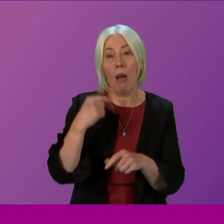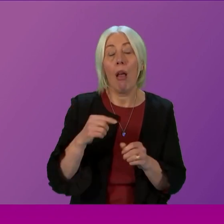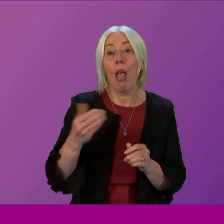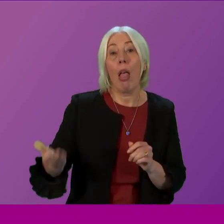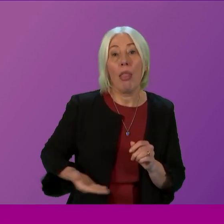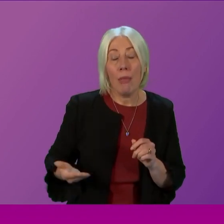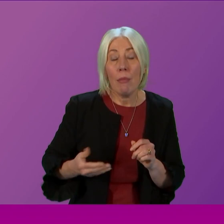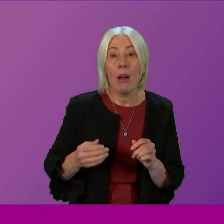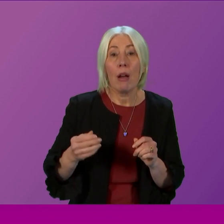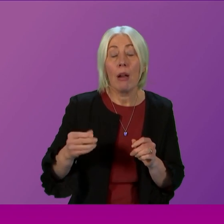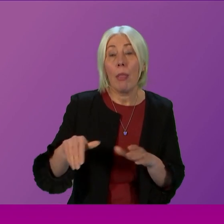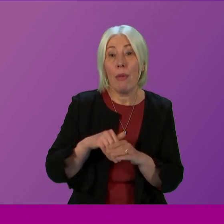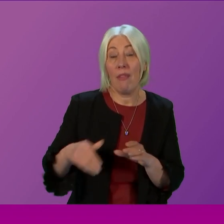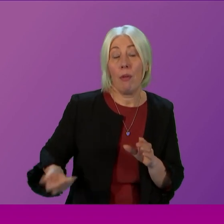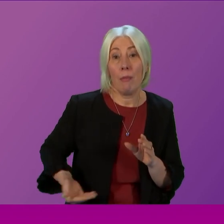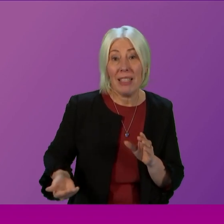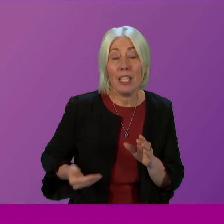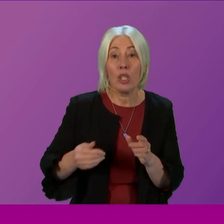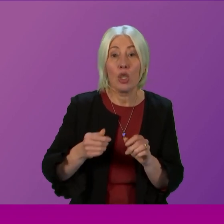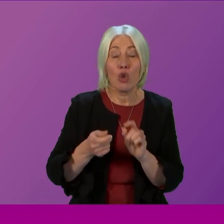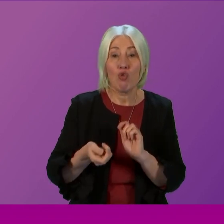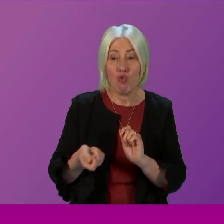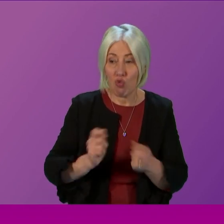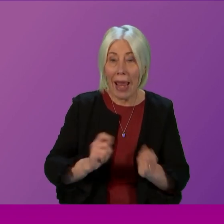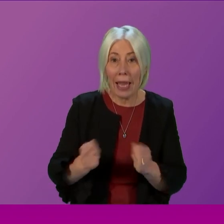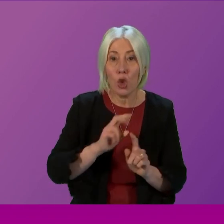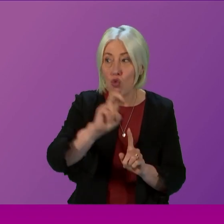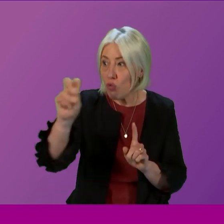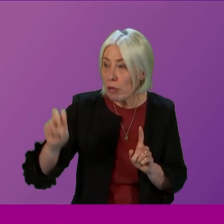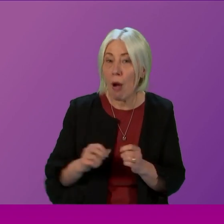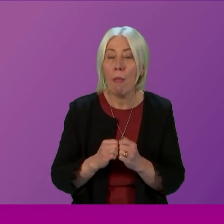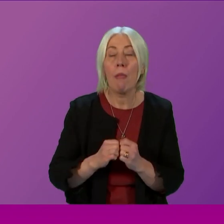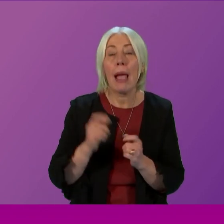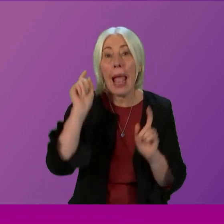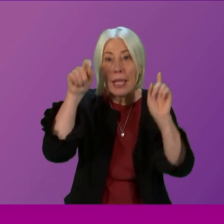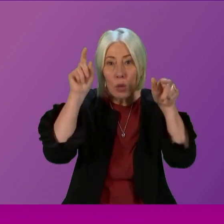Trade, Tourism and Enterprise, Ivan McKee, assured the Parliament that the budget and